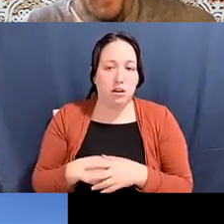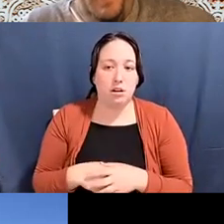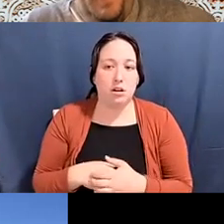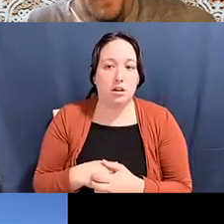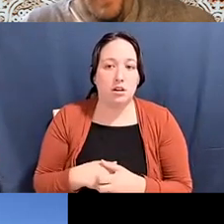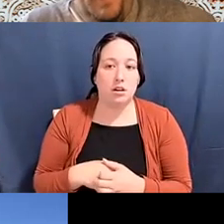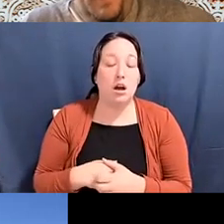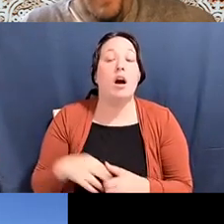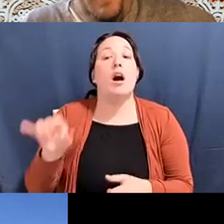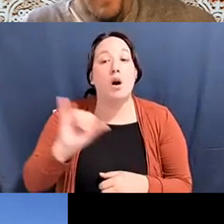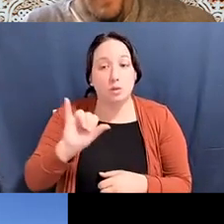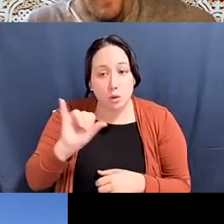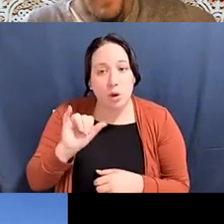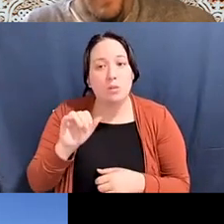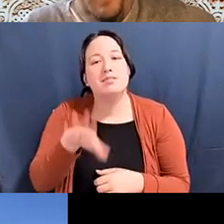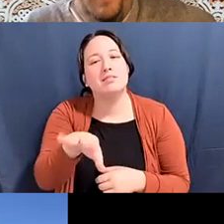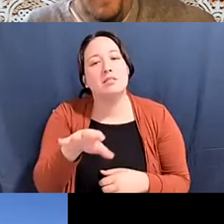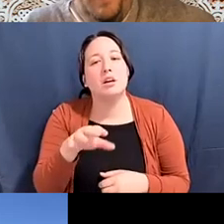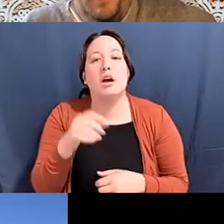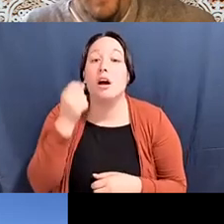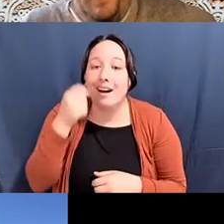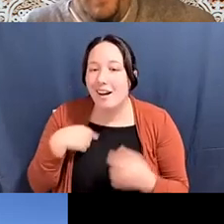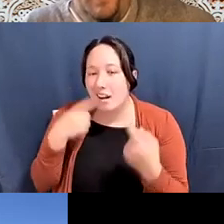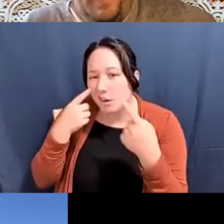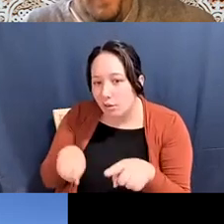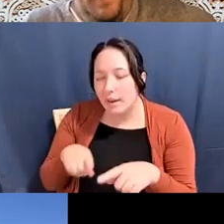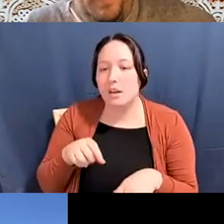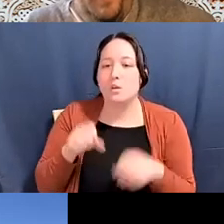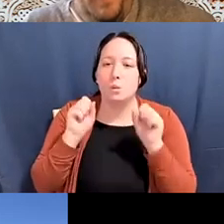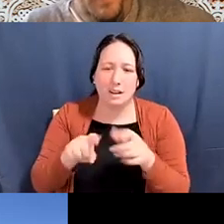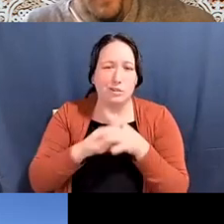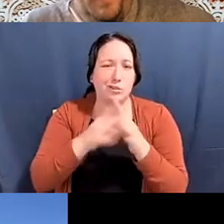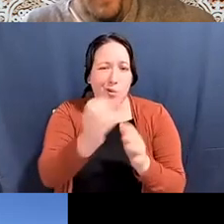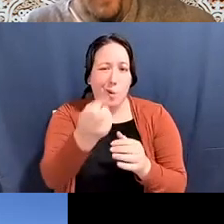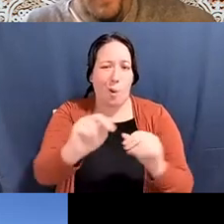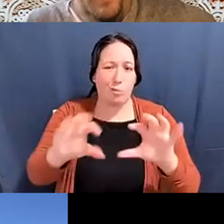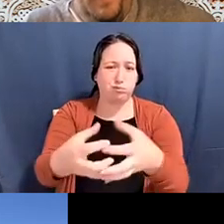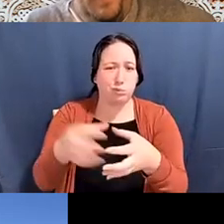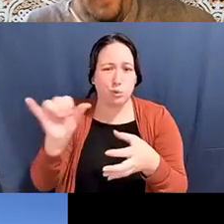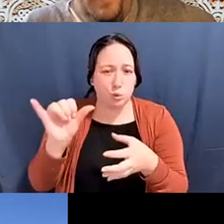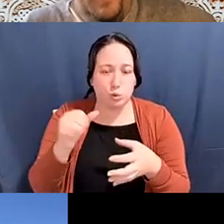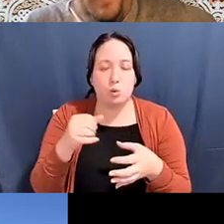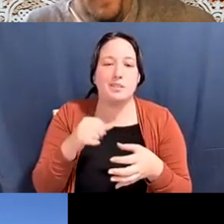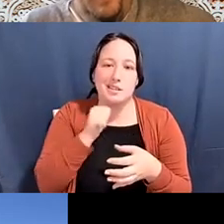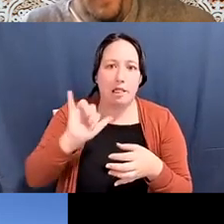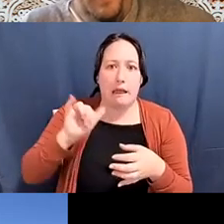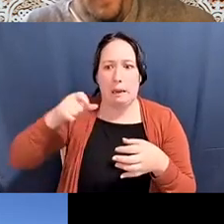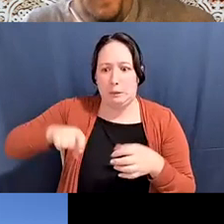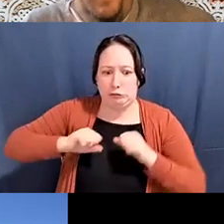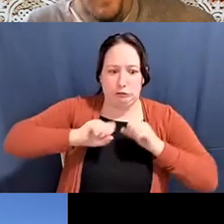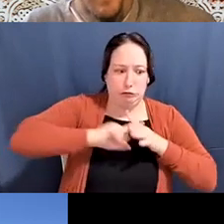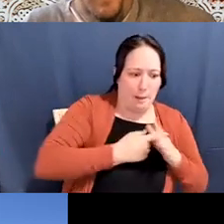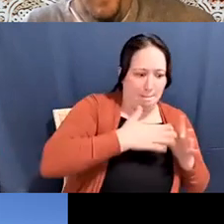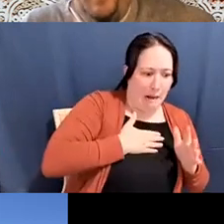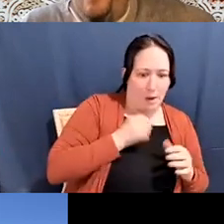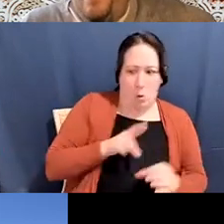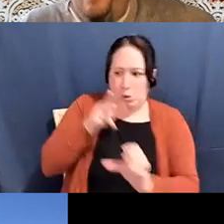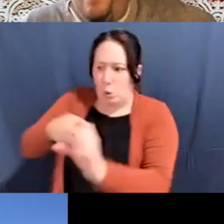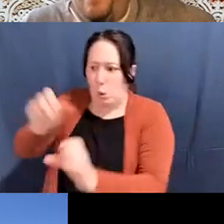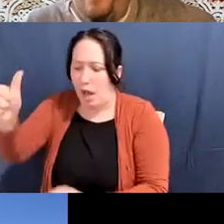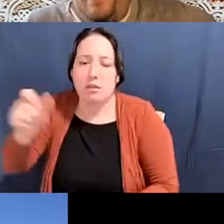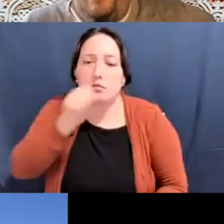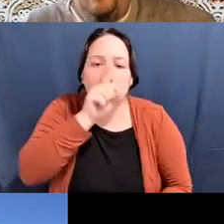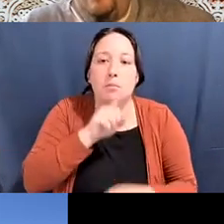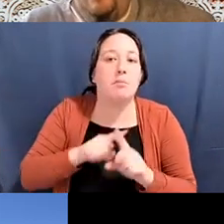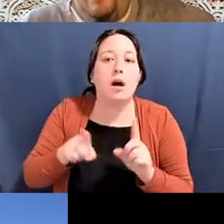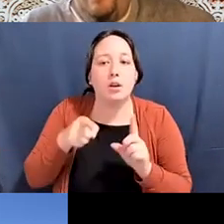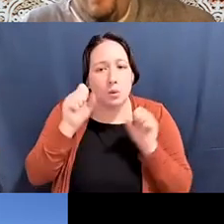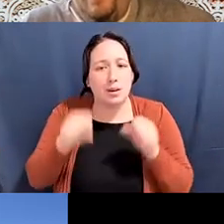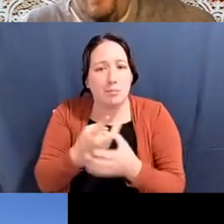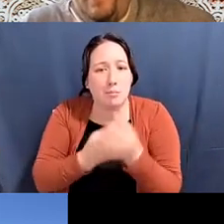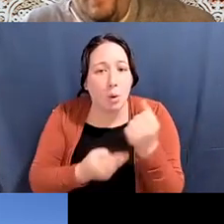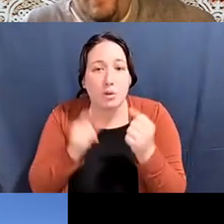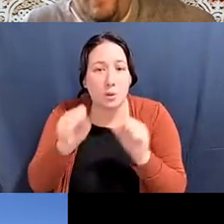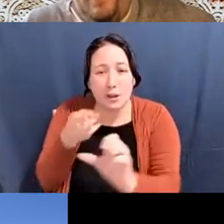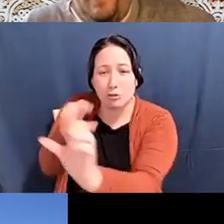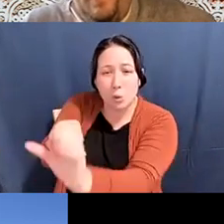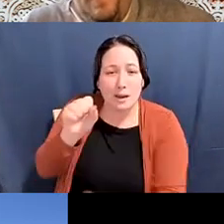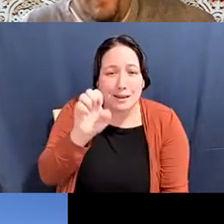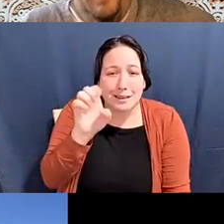Diane Fujino: try to find... I mean, I agree, you can start your own as well that the two are not mutually exclusive, I think there's also so much to be said, like there's Seeding Change, right, activist training programs with the